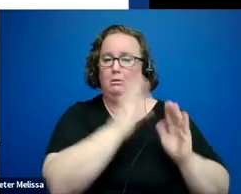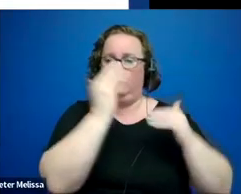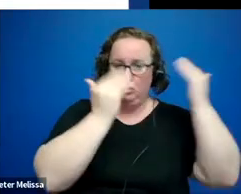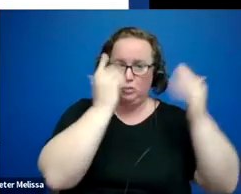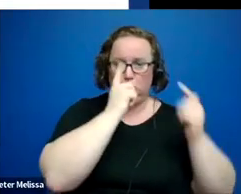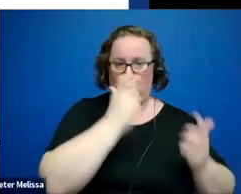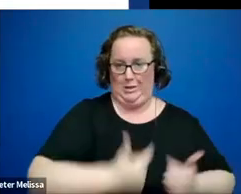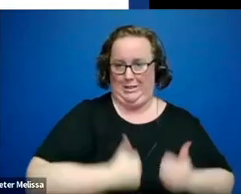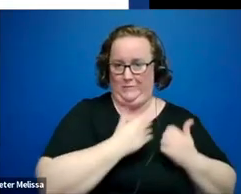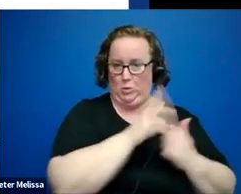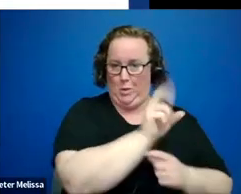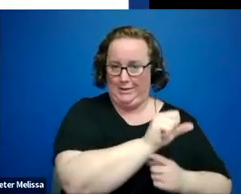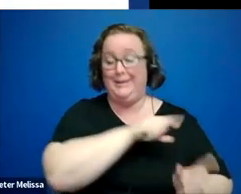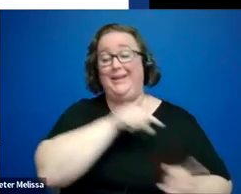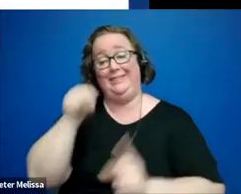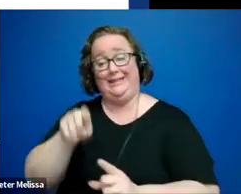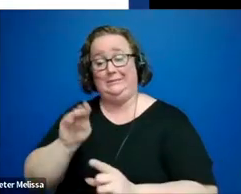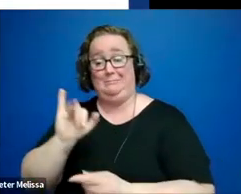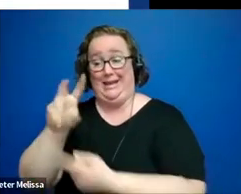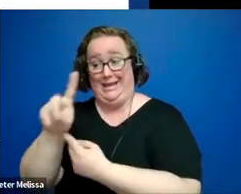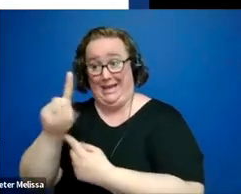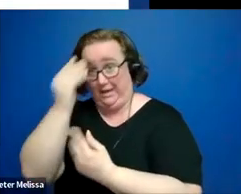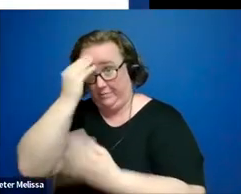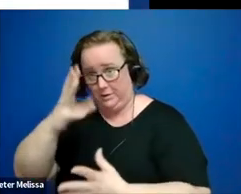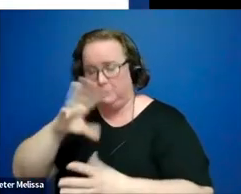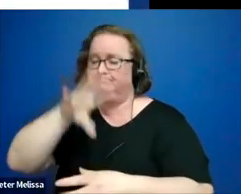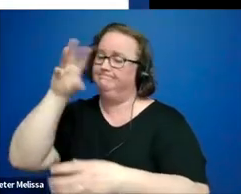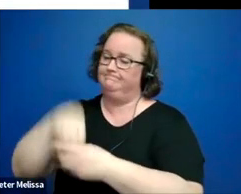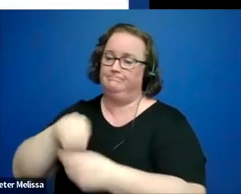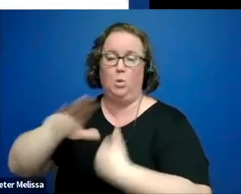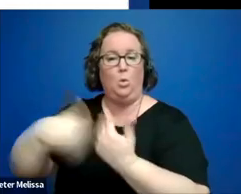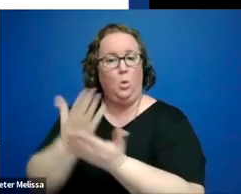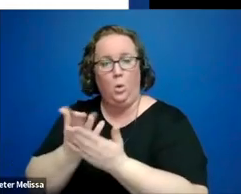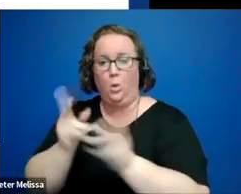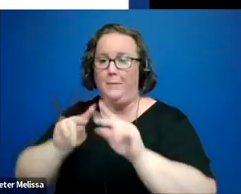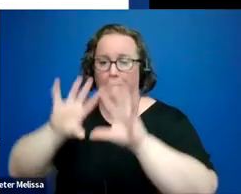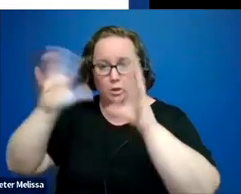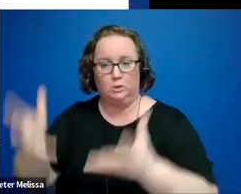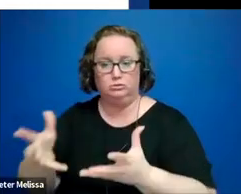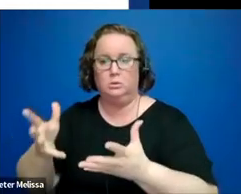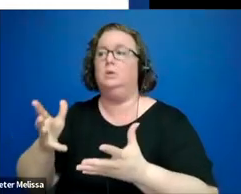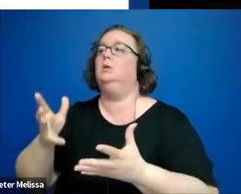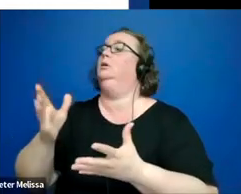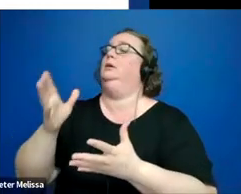Medicaid data that we're using here includes the entire population of adult Medicaid beneficiaries.